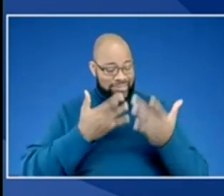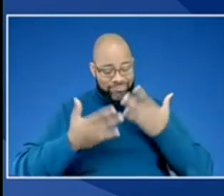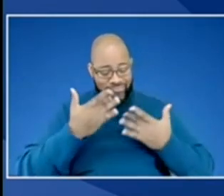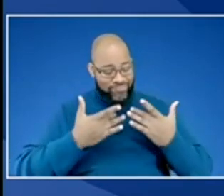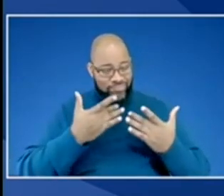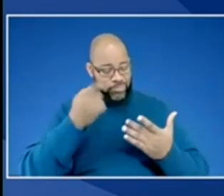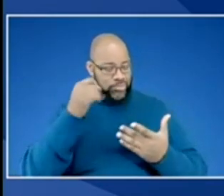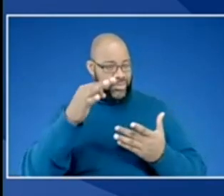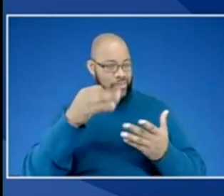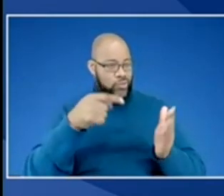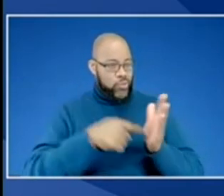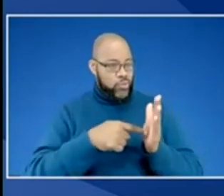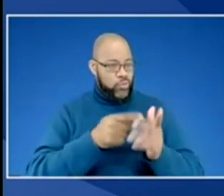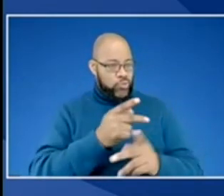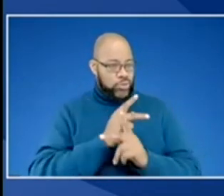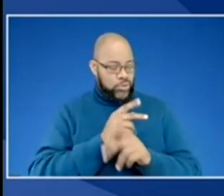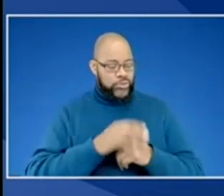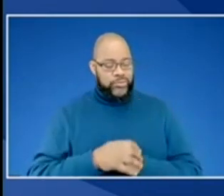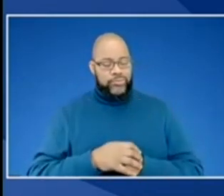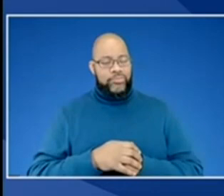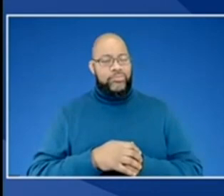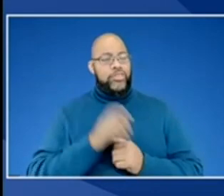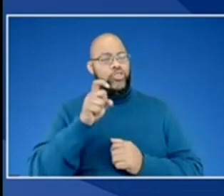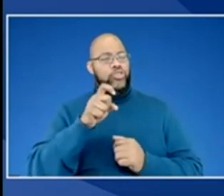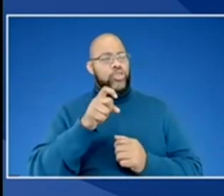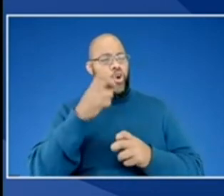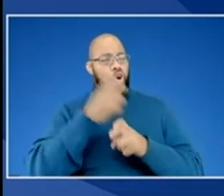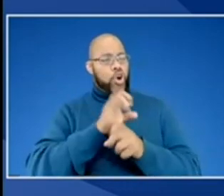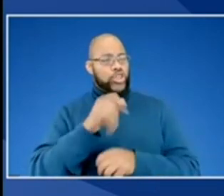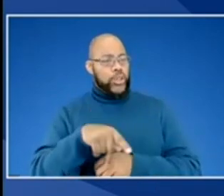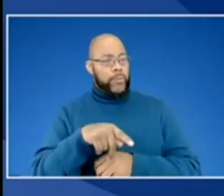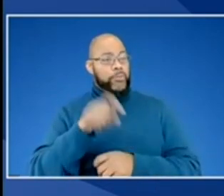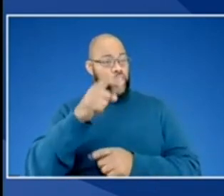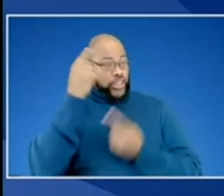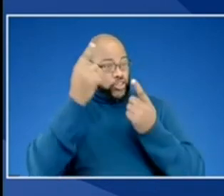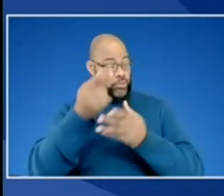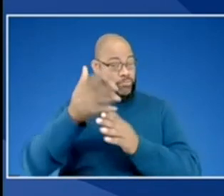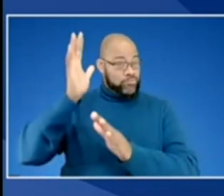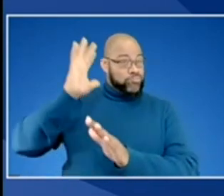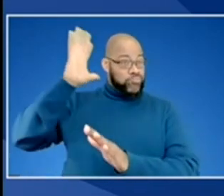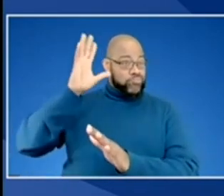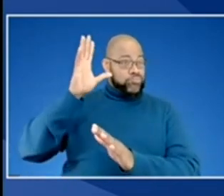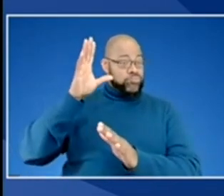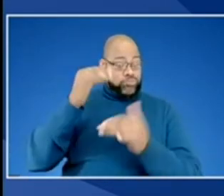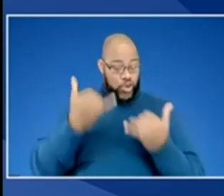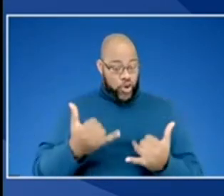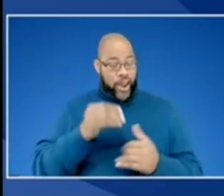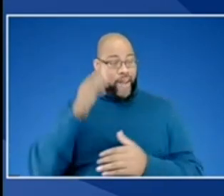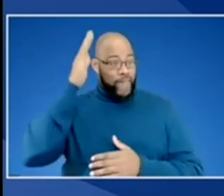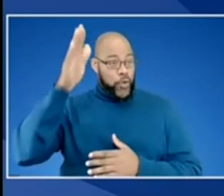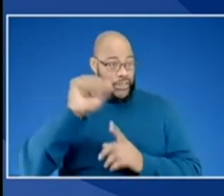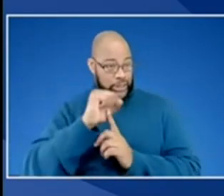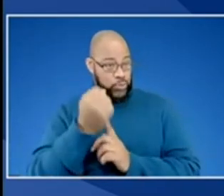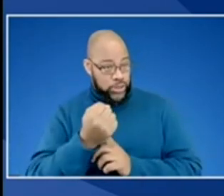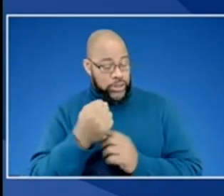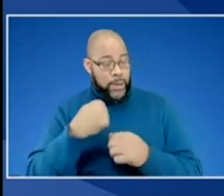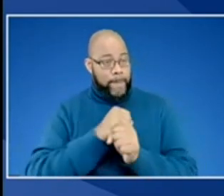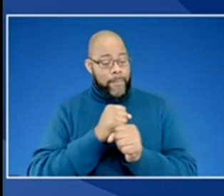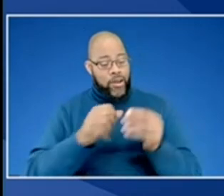Should a hardship approach consider past, present and future circumstances, creating an additional financial hardship?